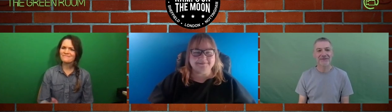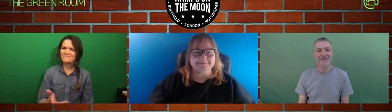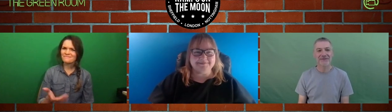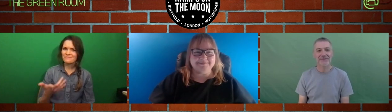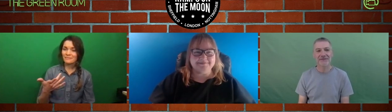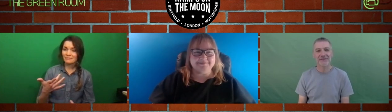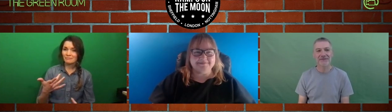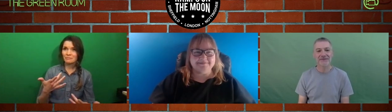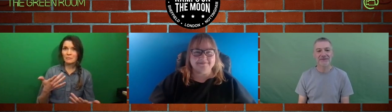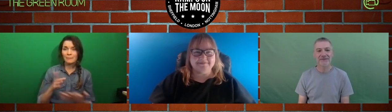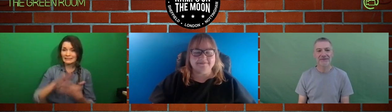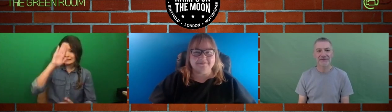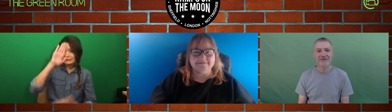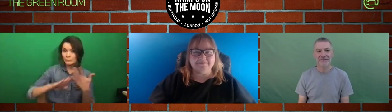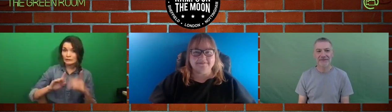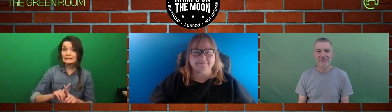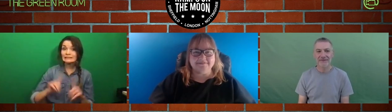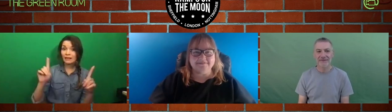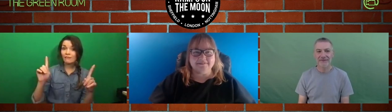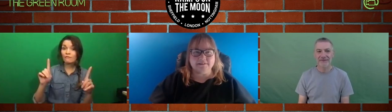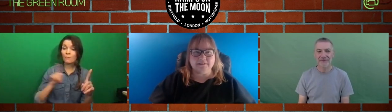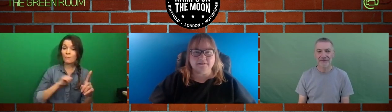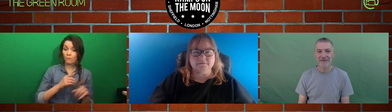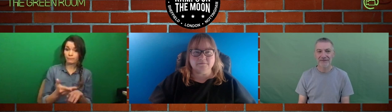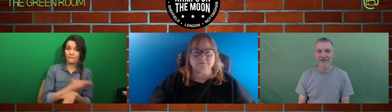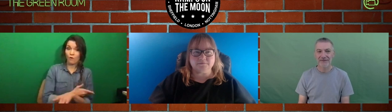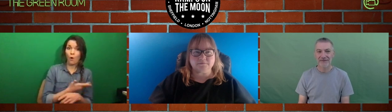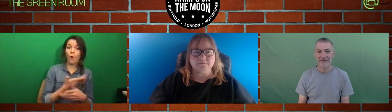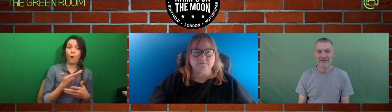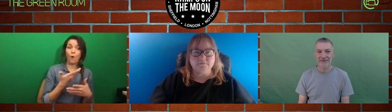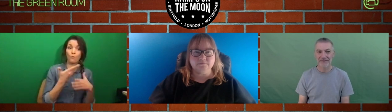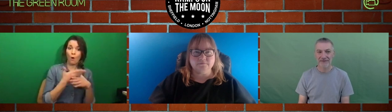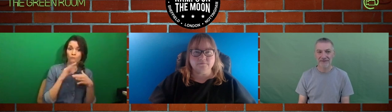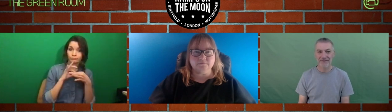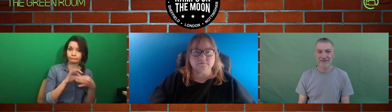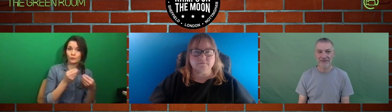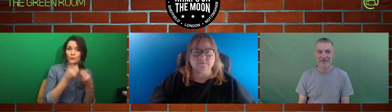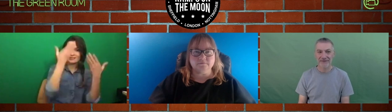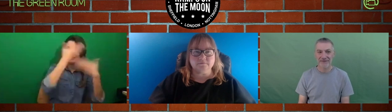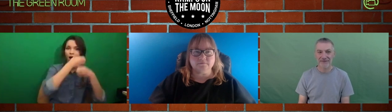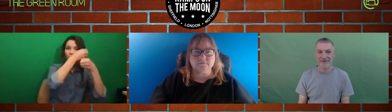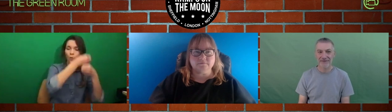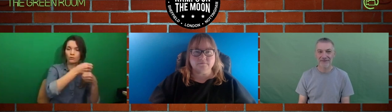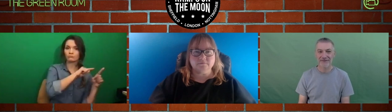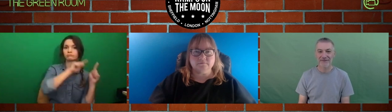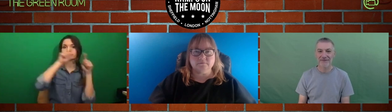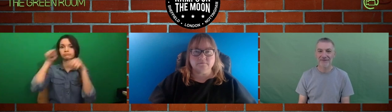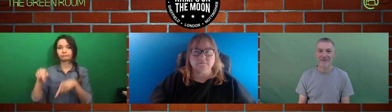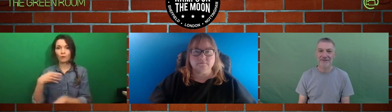you Rebekah coming from working with Dark Horse to working on Oliver Twist? How was how